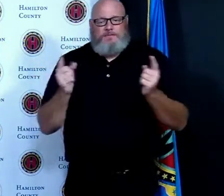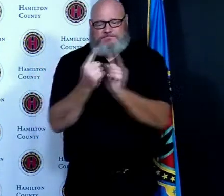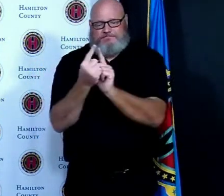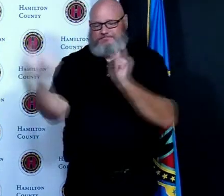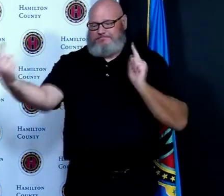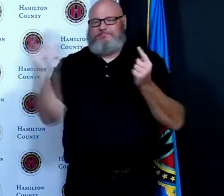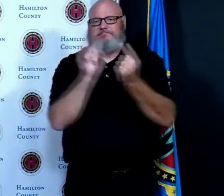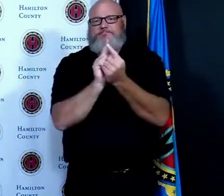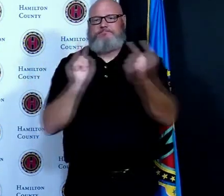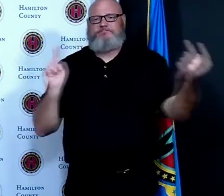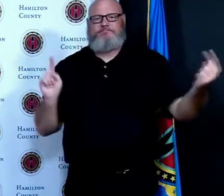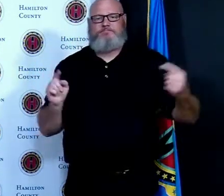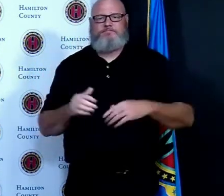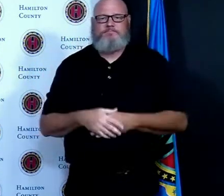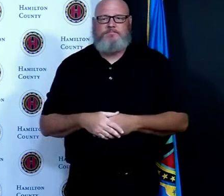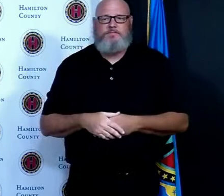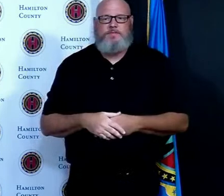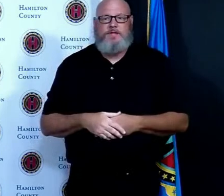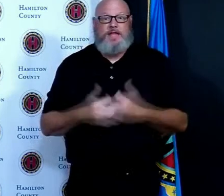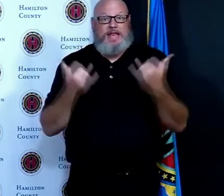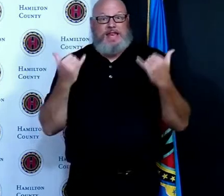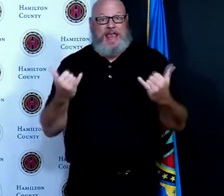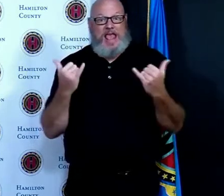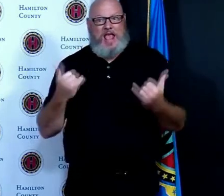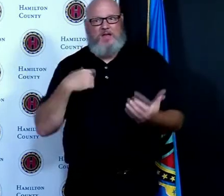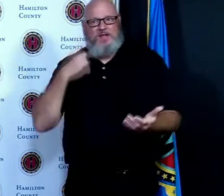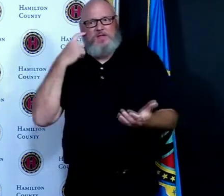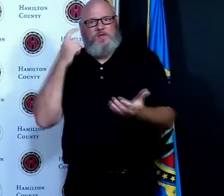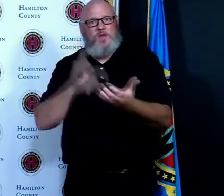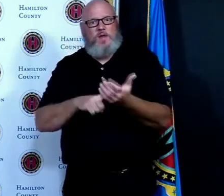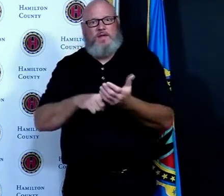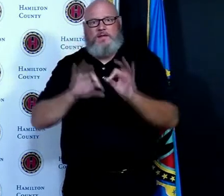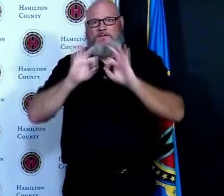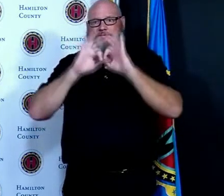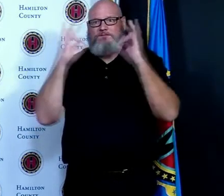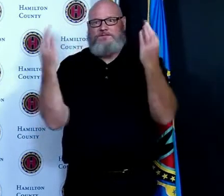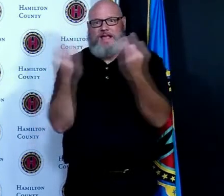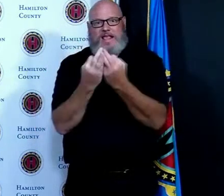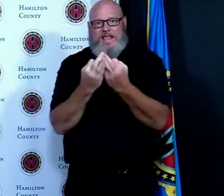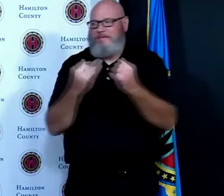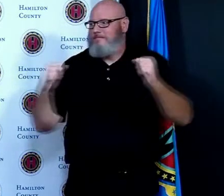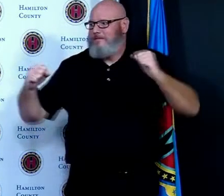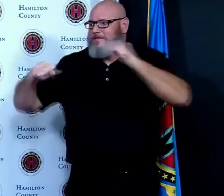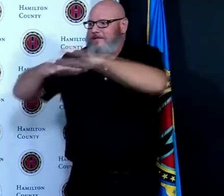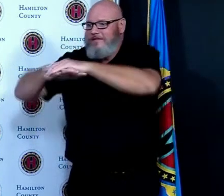of the current spike in the spread as has been noted in previous weeks as opposed to